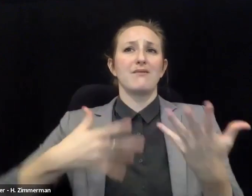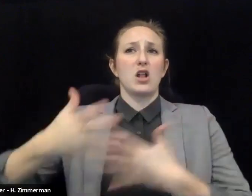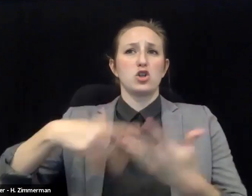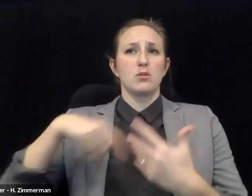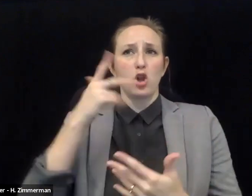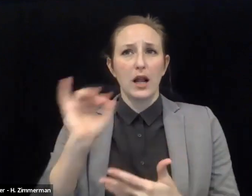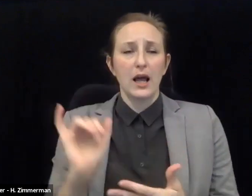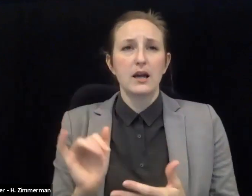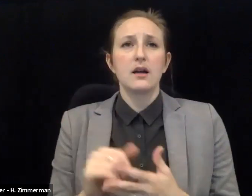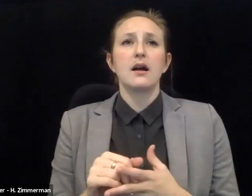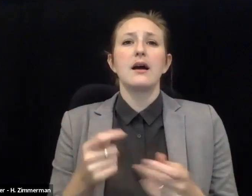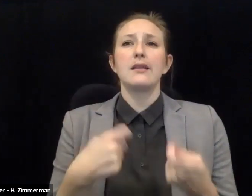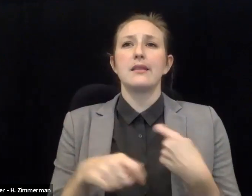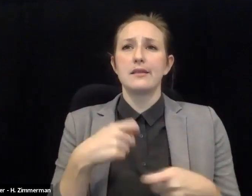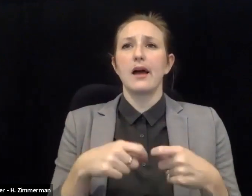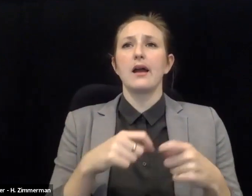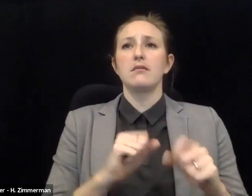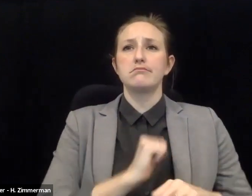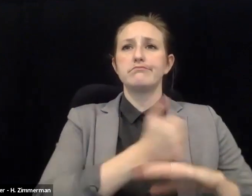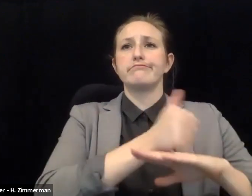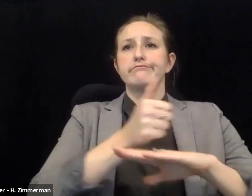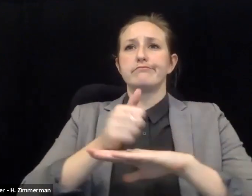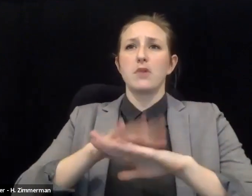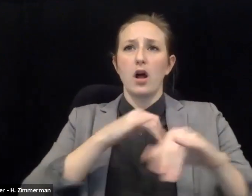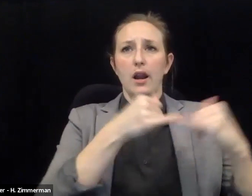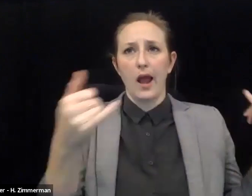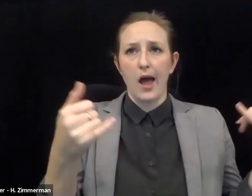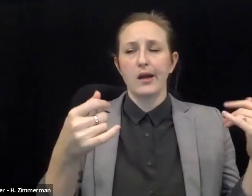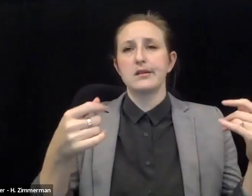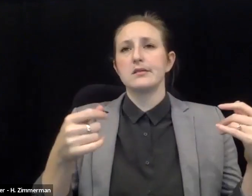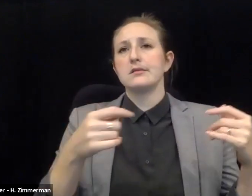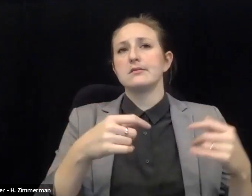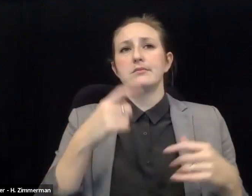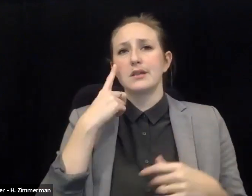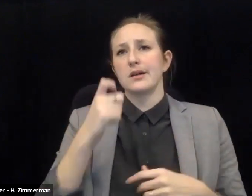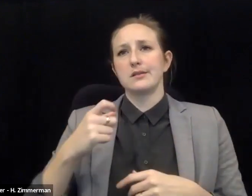the other courses that I mentioned earlier, in lieu of regular programming. This year, simply